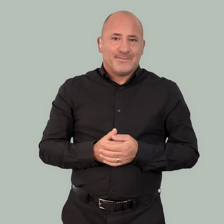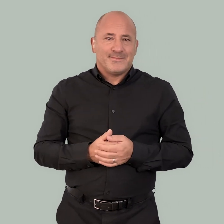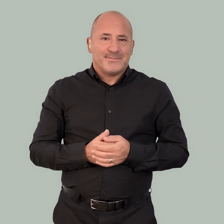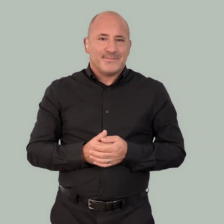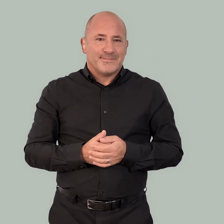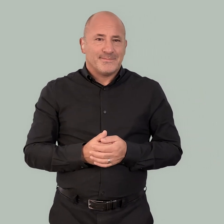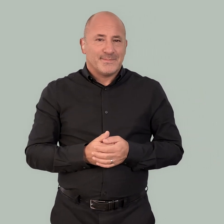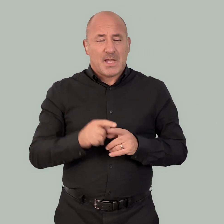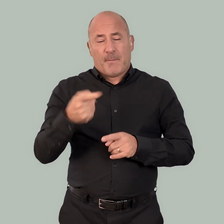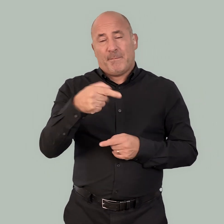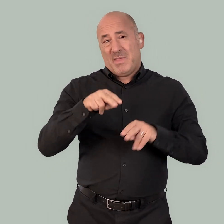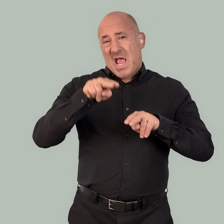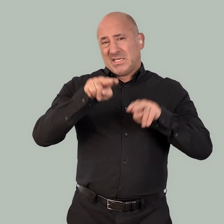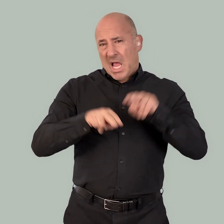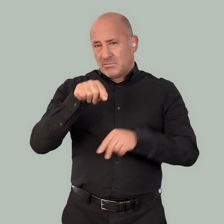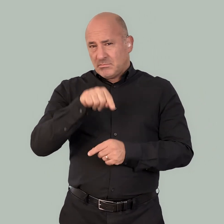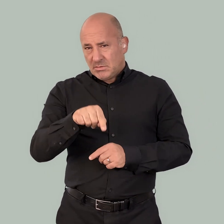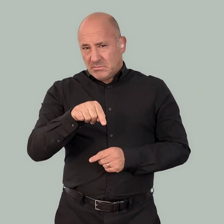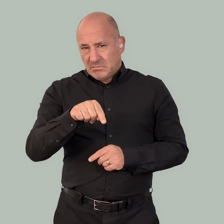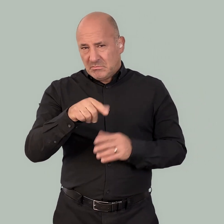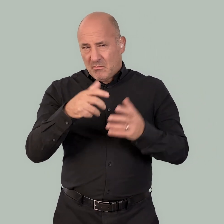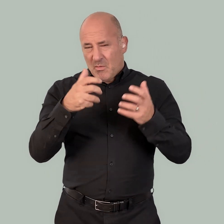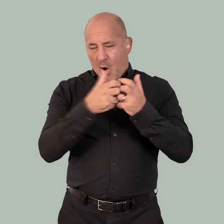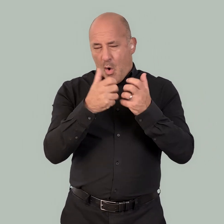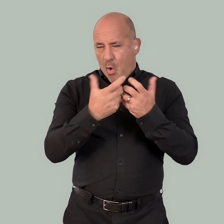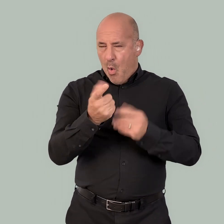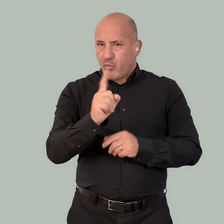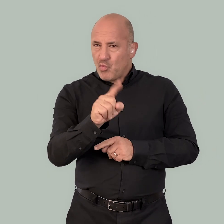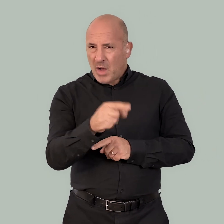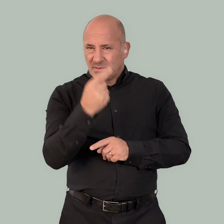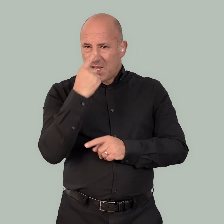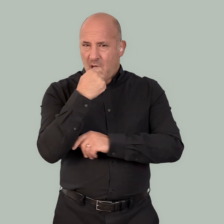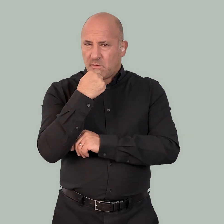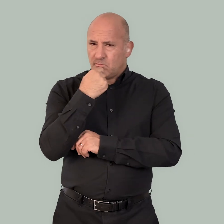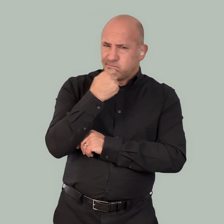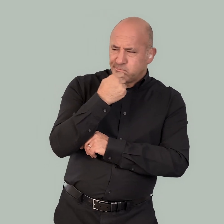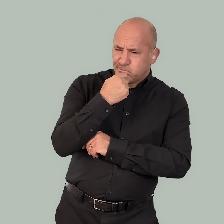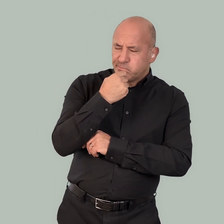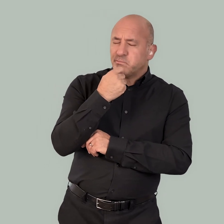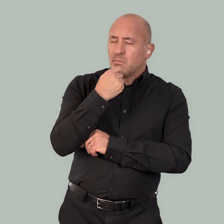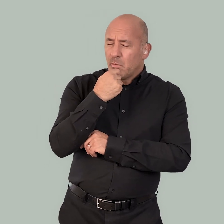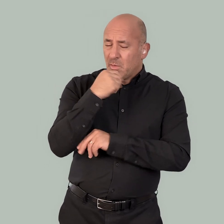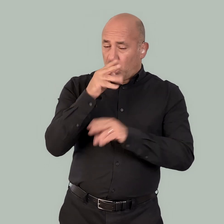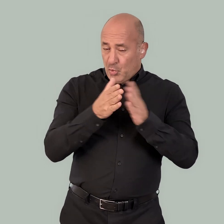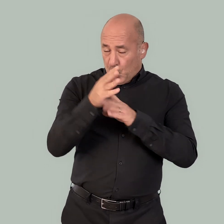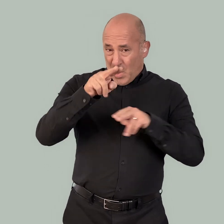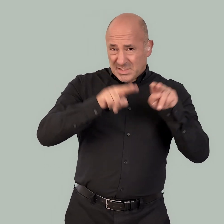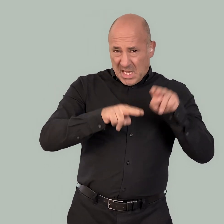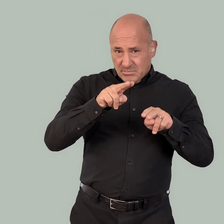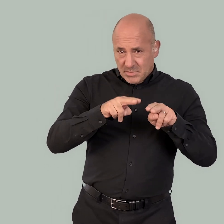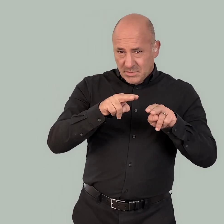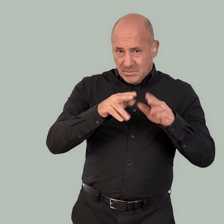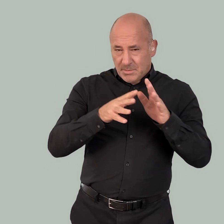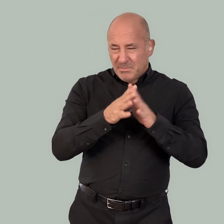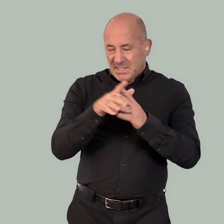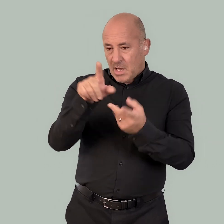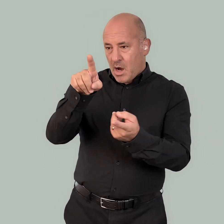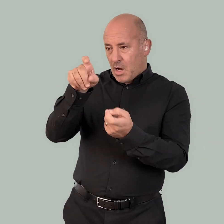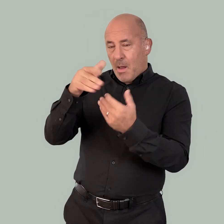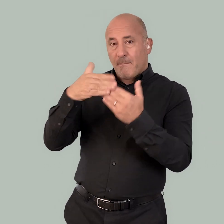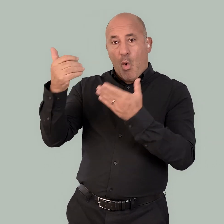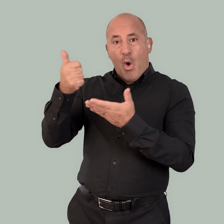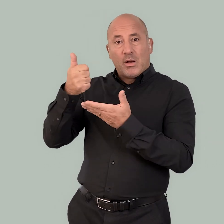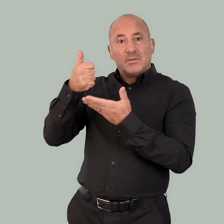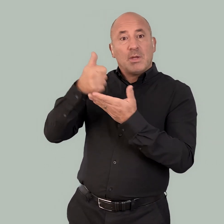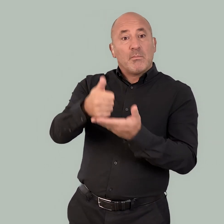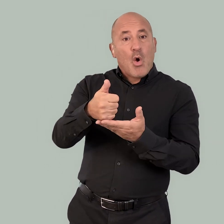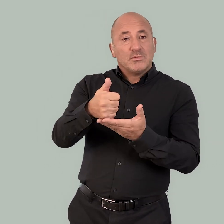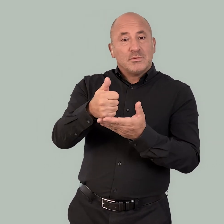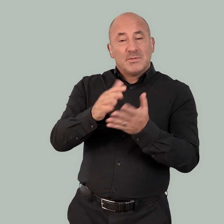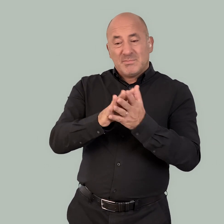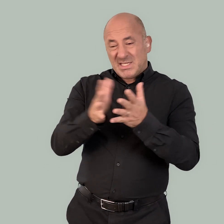What role the assessment could and should play in unlocking wider support